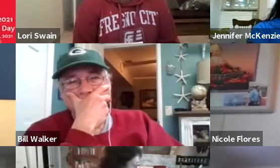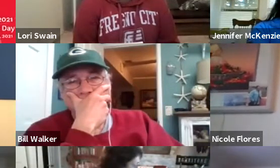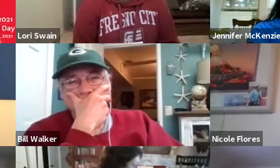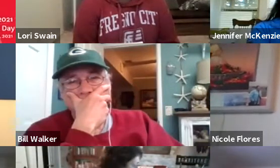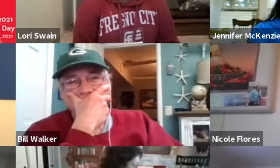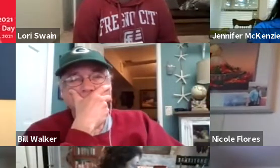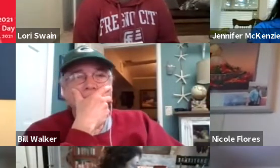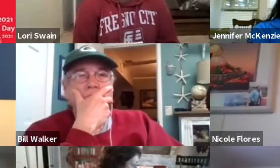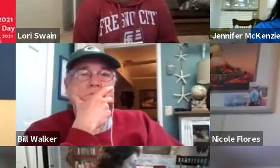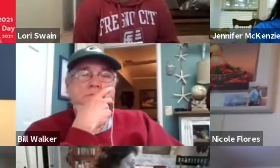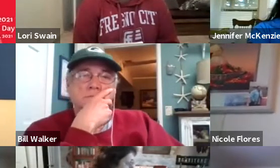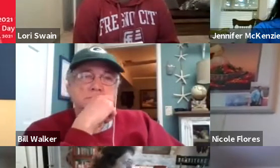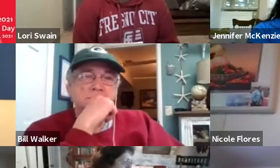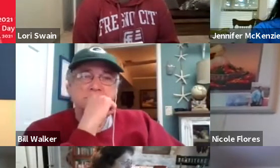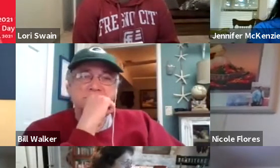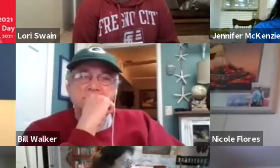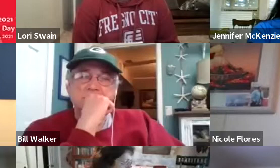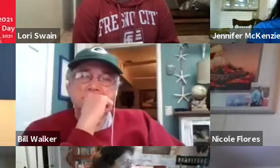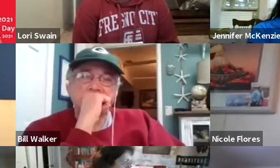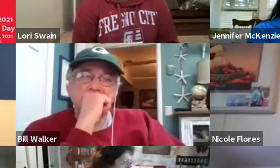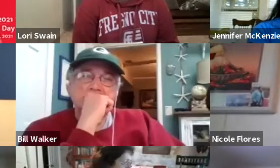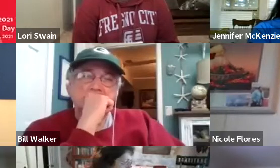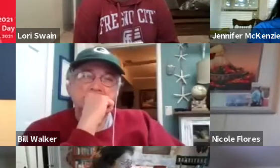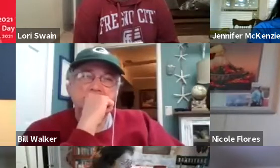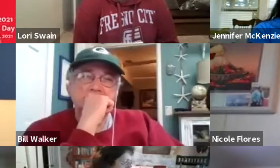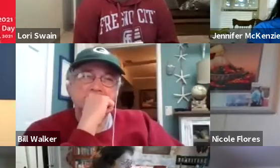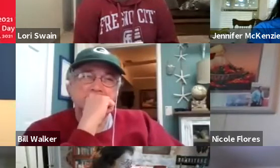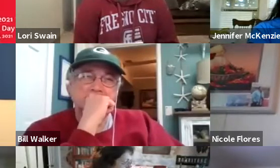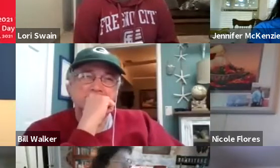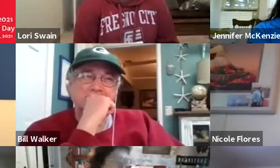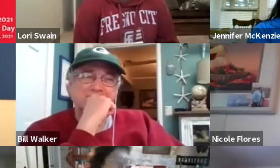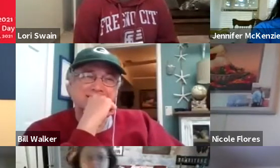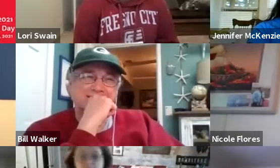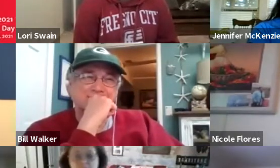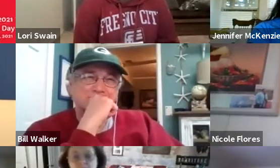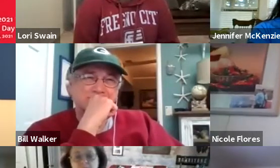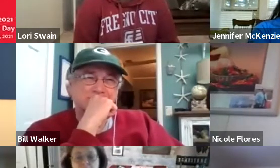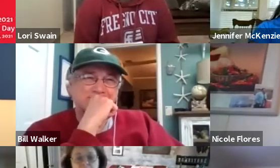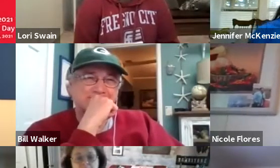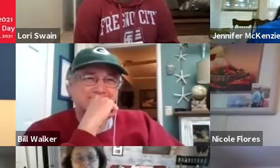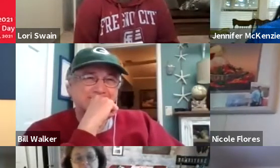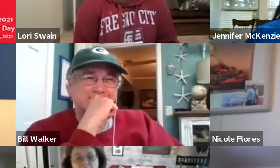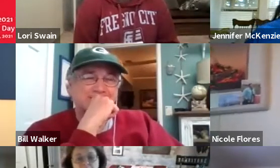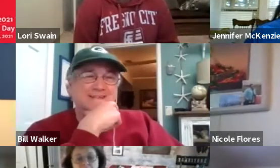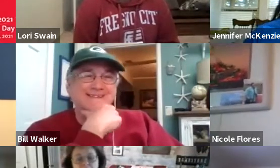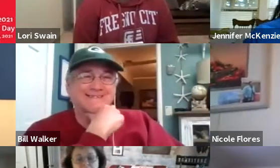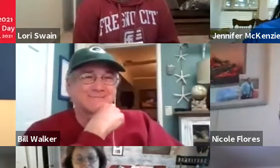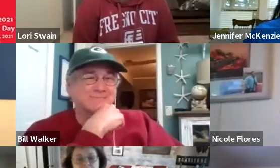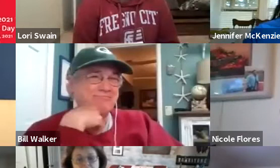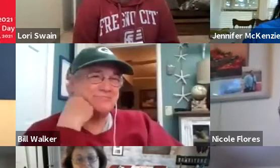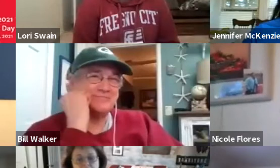with guided pathways, and we know that Lydia was dragged into it by somebody else. But how did you get involved with Guided Pathways?